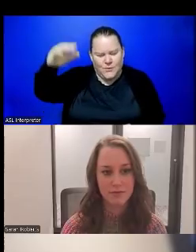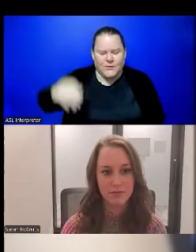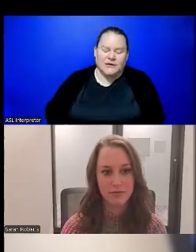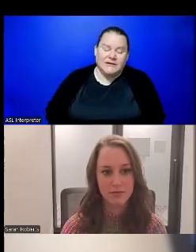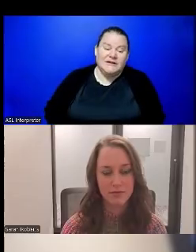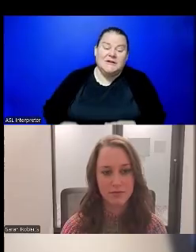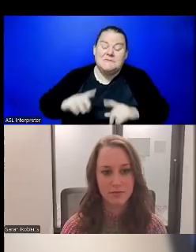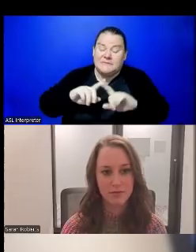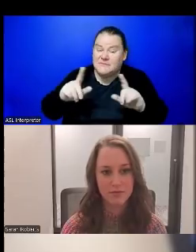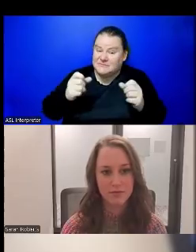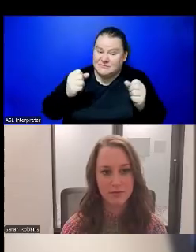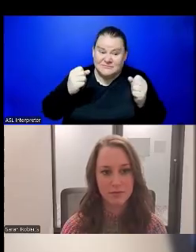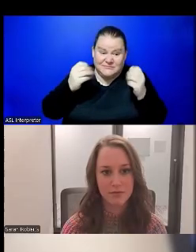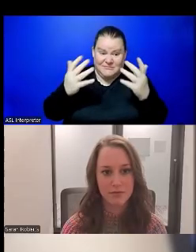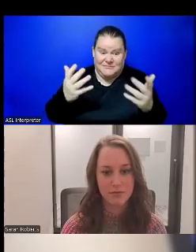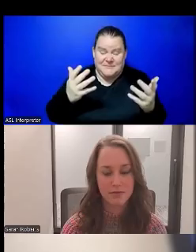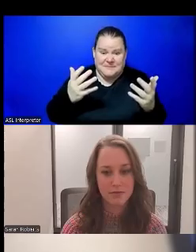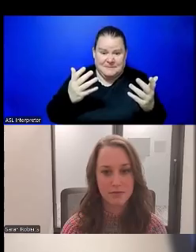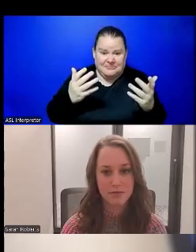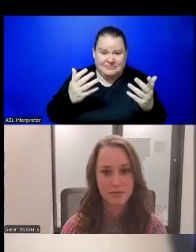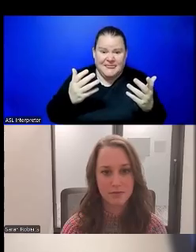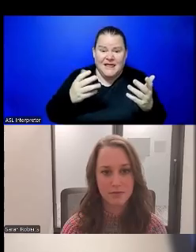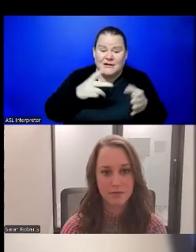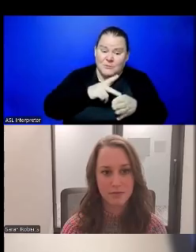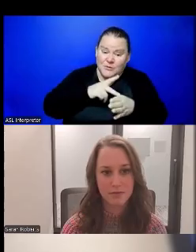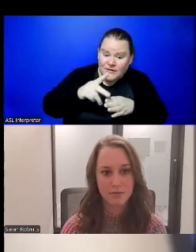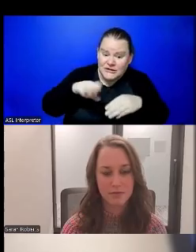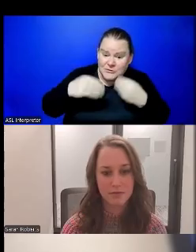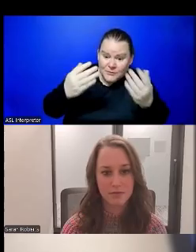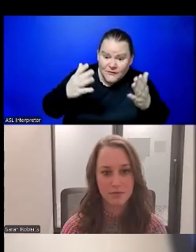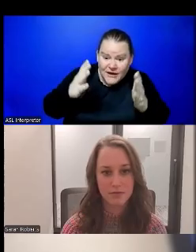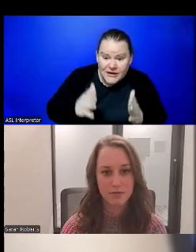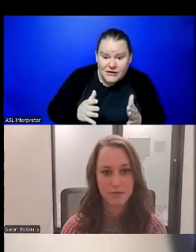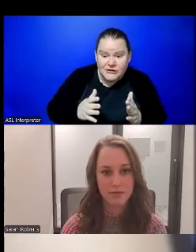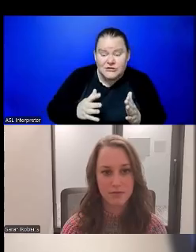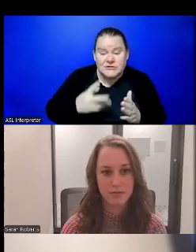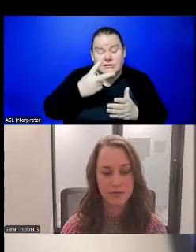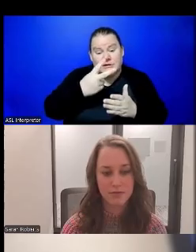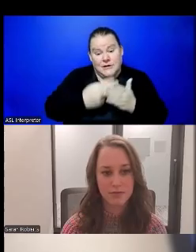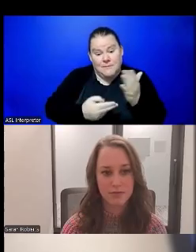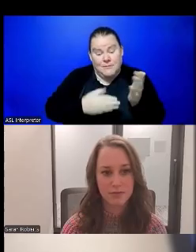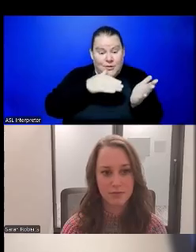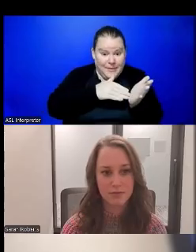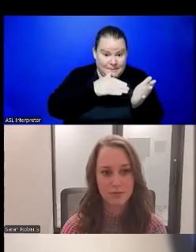of professional providers, both at the medical clinic, hospital